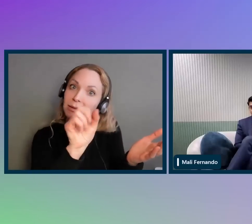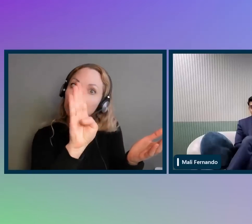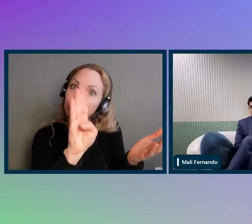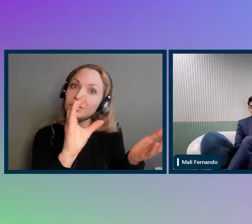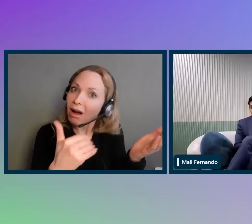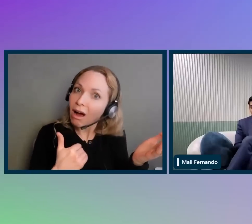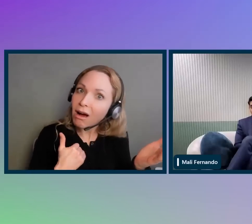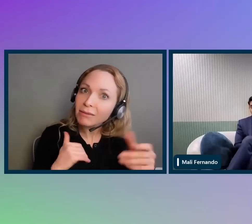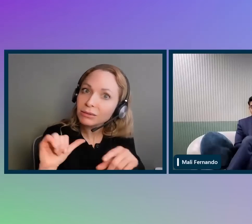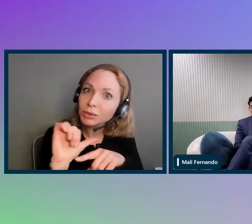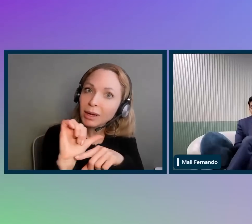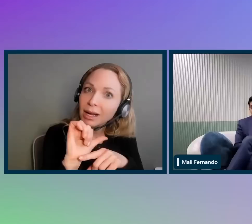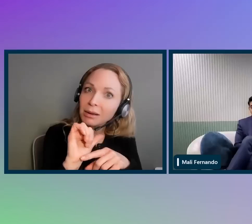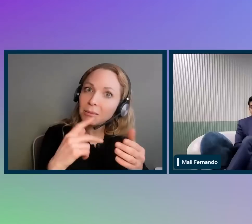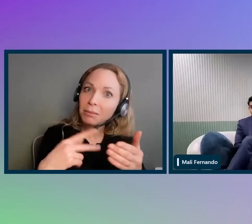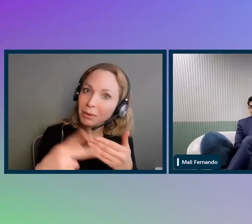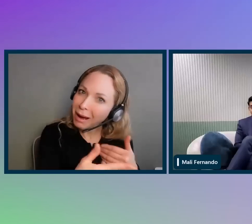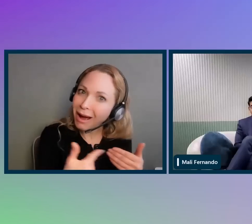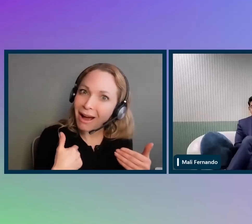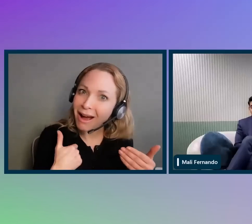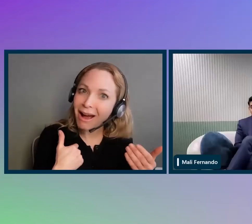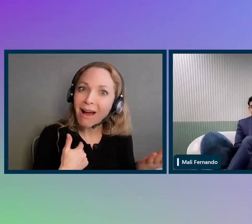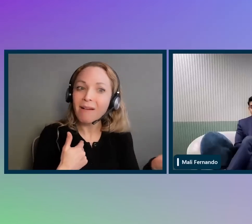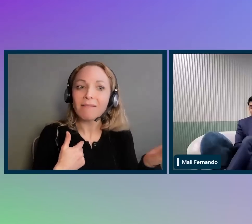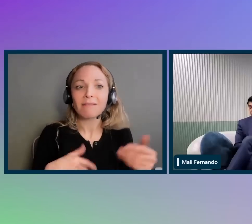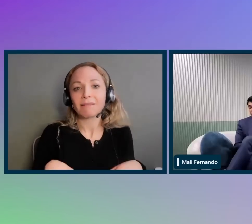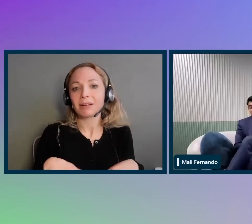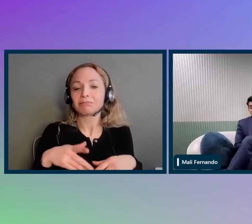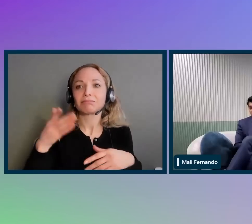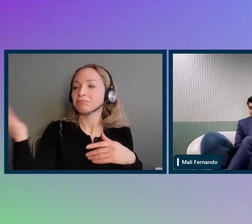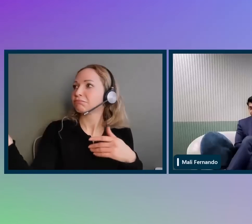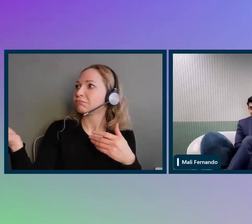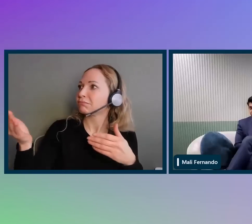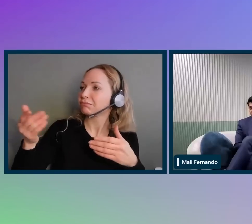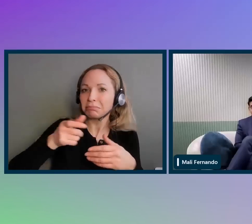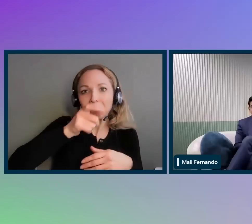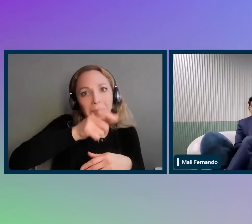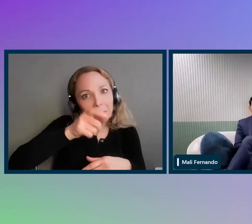People who can teach you about good disability inclusion, good digital accessibility.